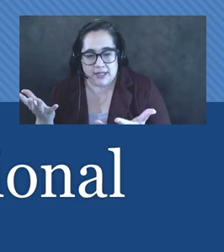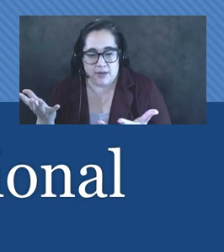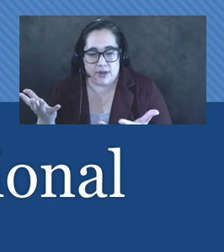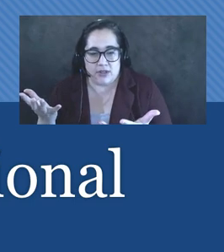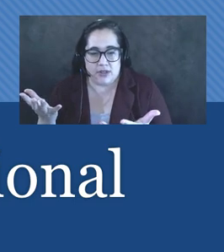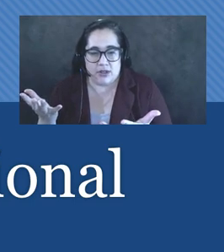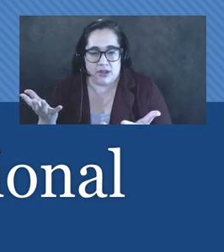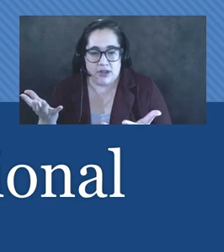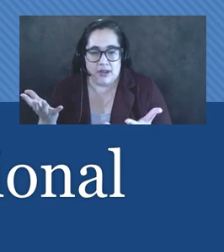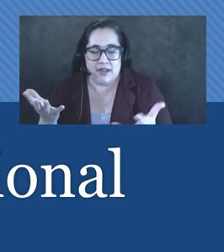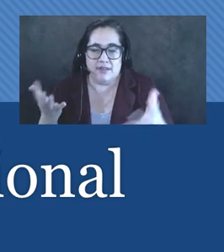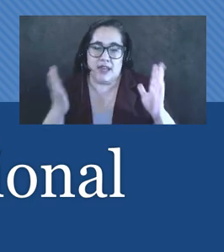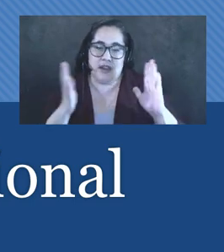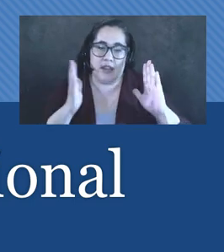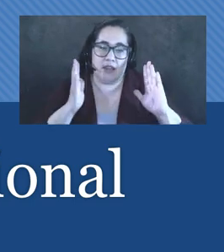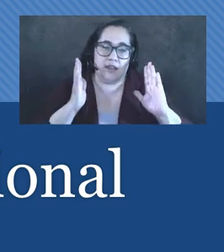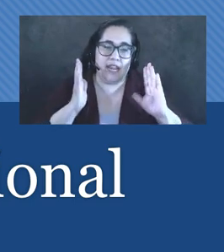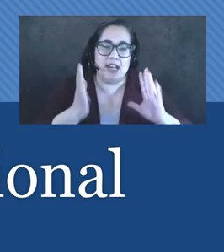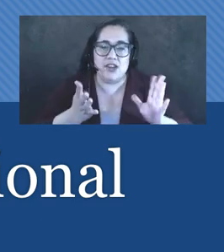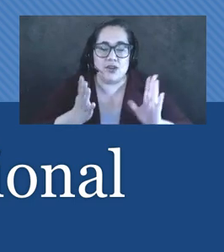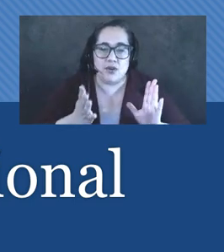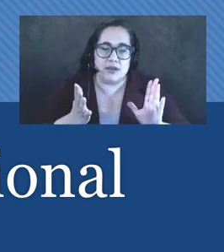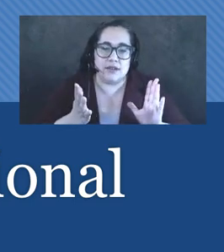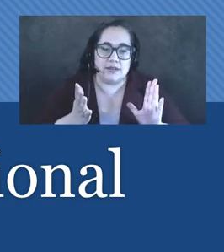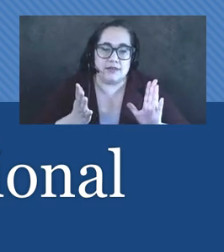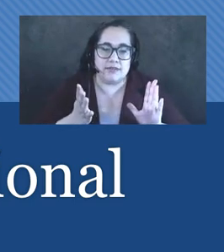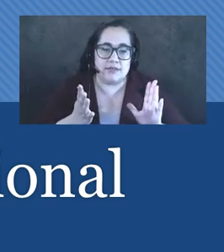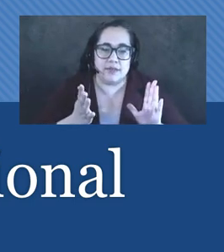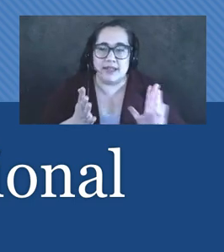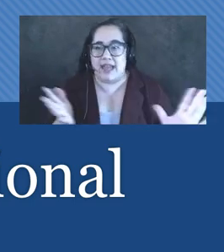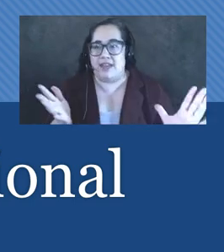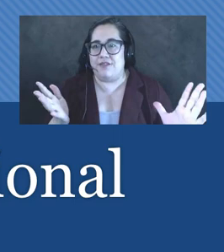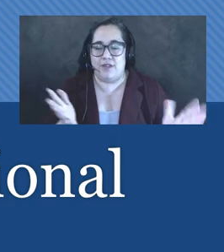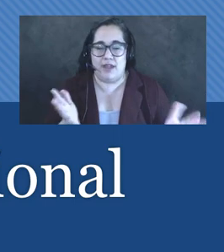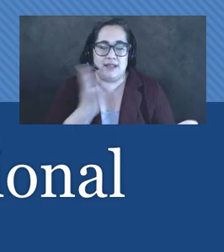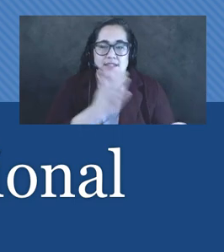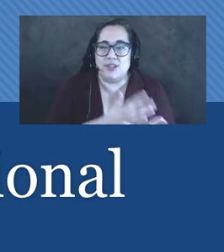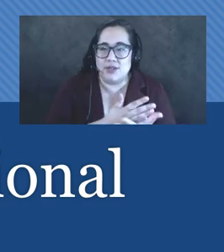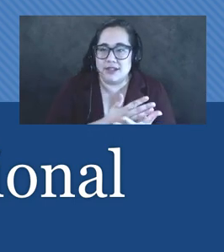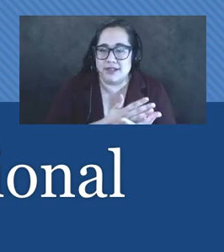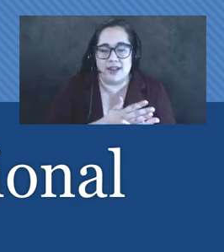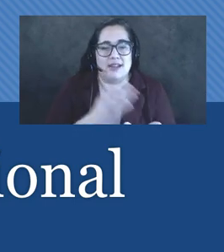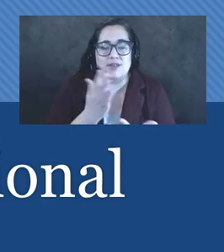language then in your life as a student as a